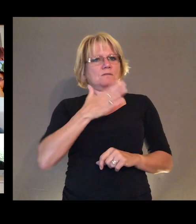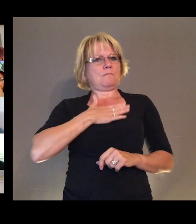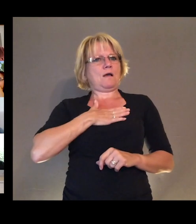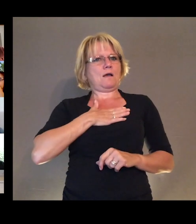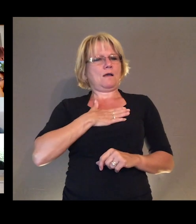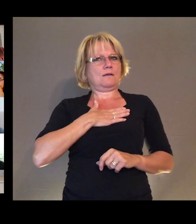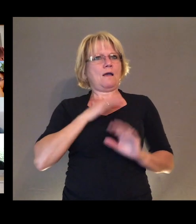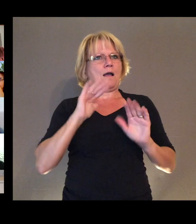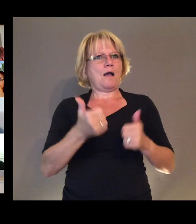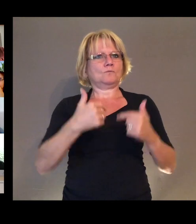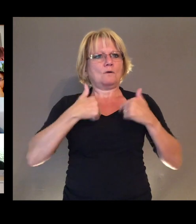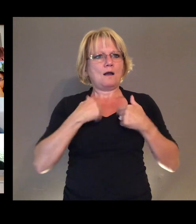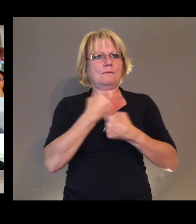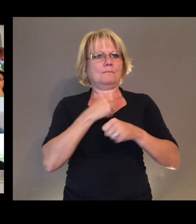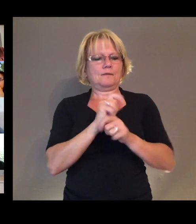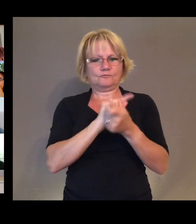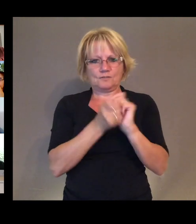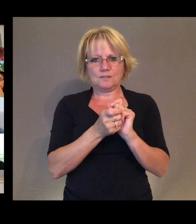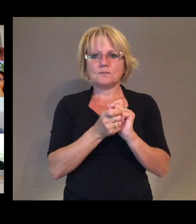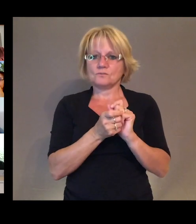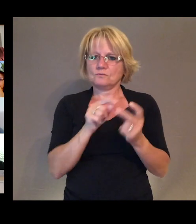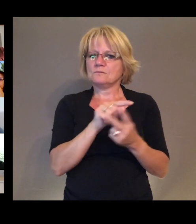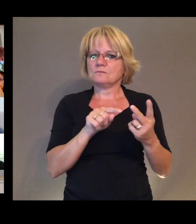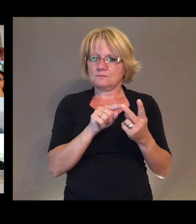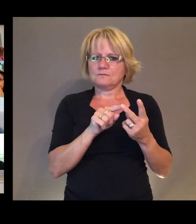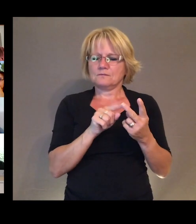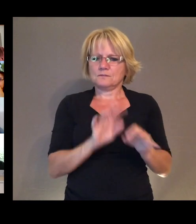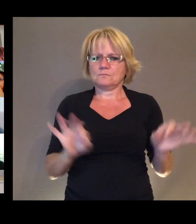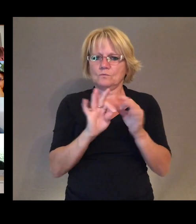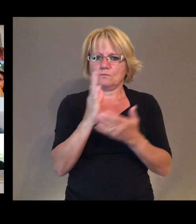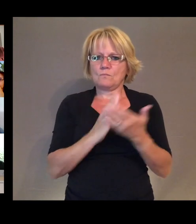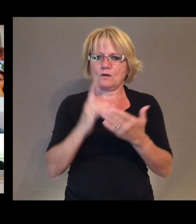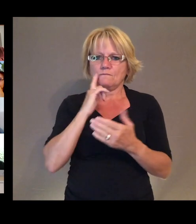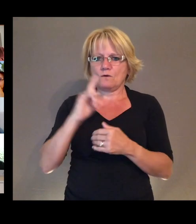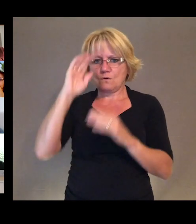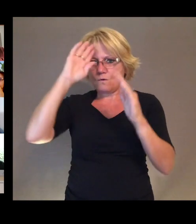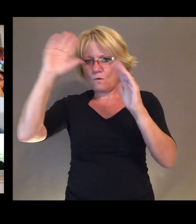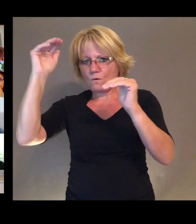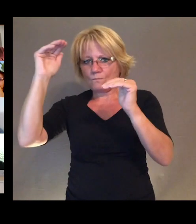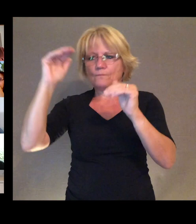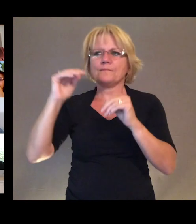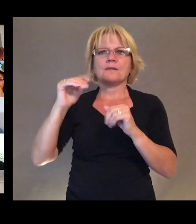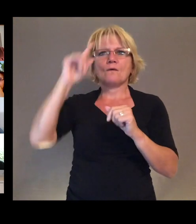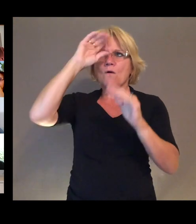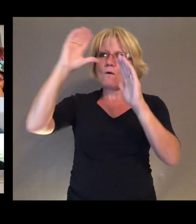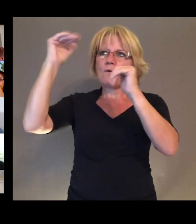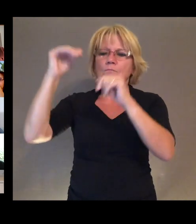Those to me are the critical ingredients of hope. Hope to be realistic, right? And I'm not saying we can't dream big,